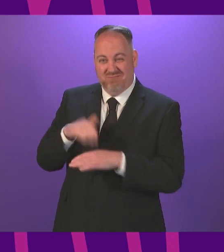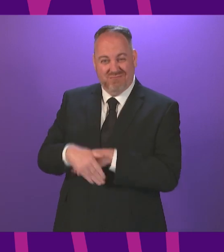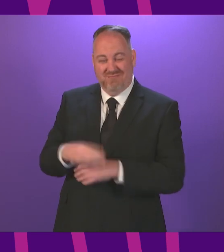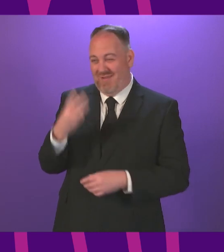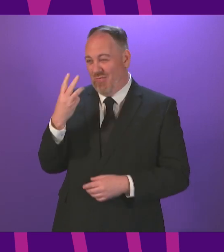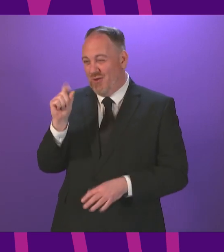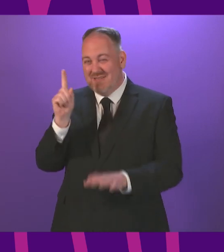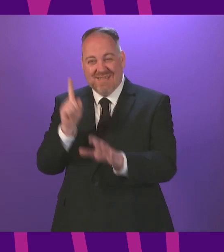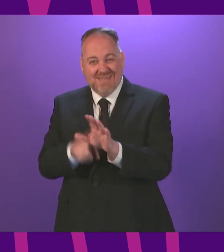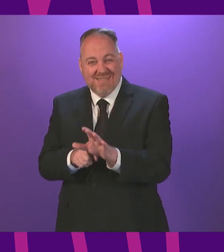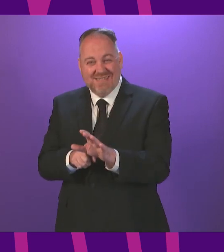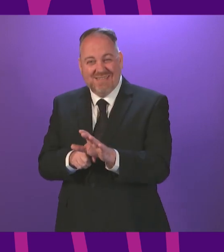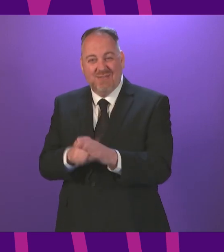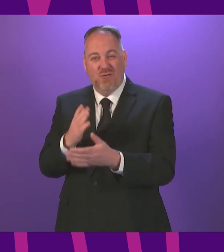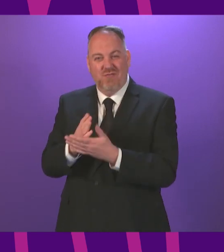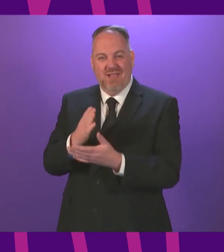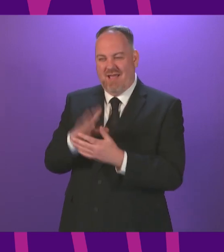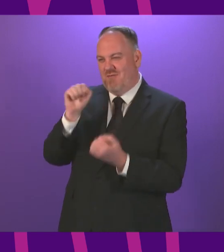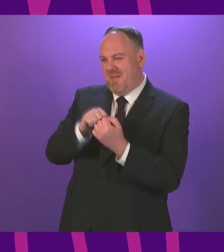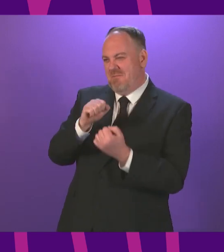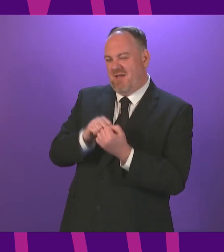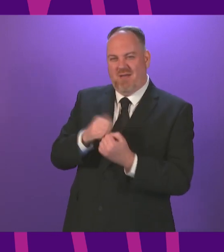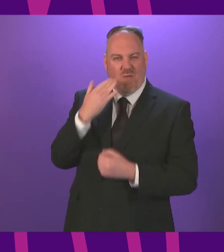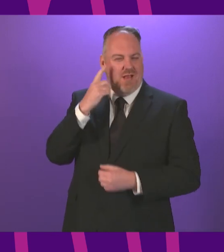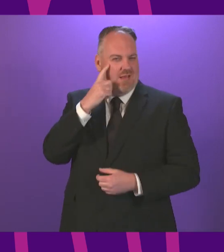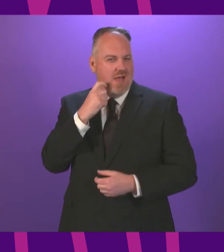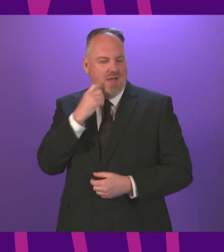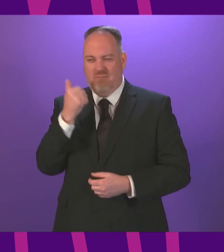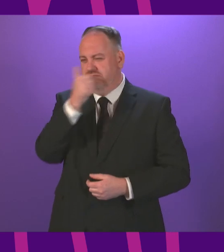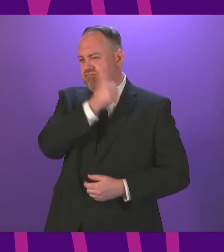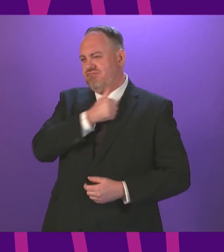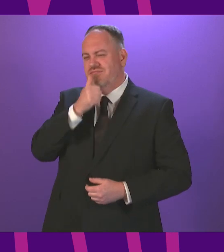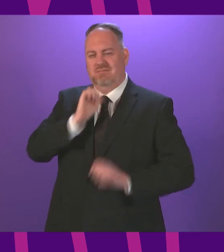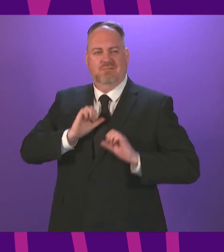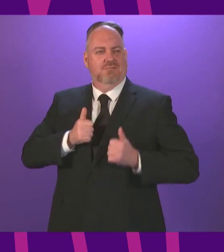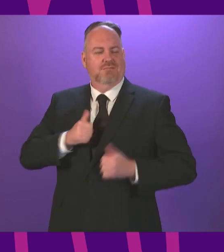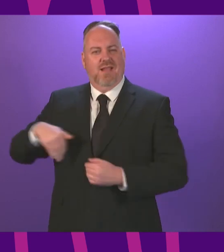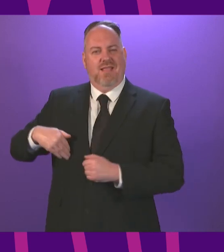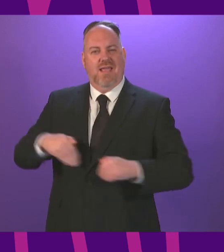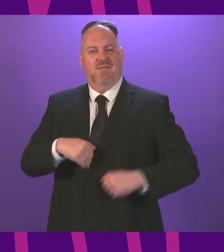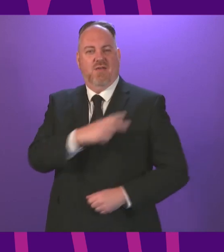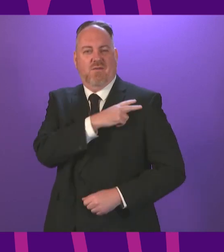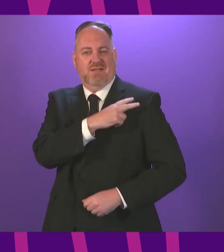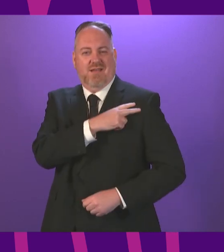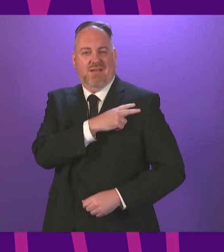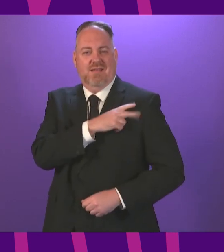after, that dashing young naval officer in his 20s, the husband made consort at 30 and the palace